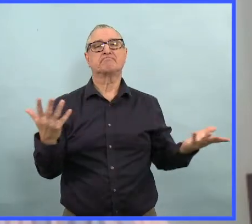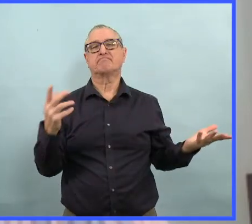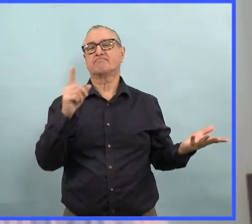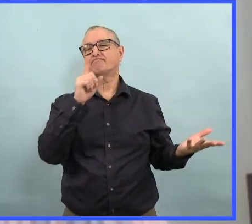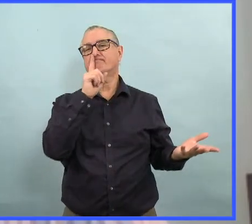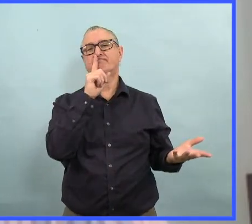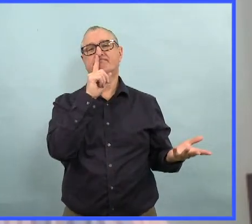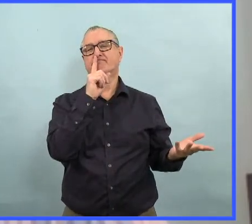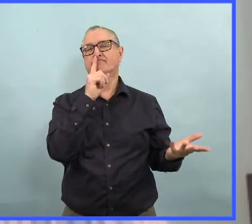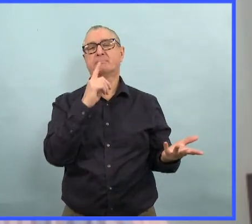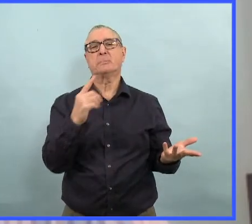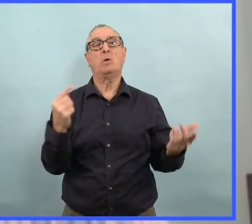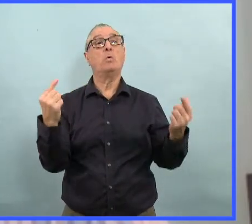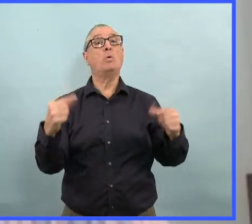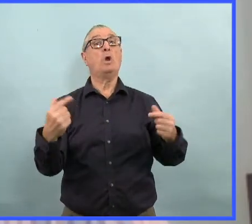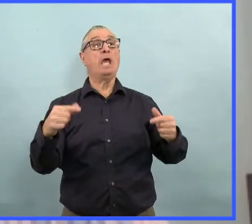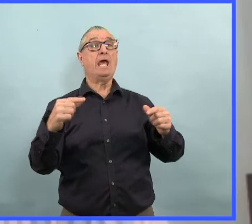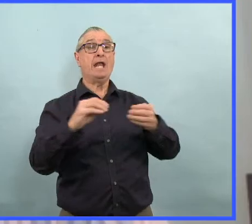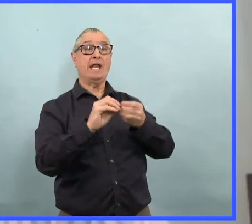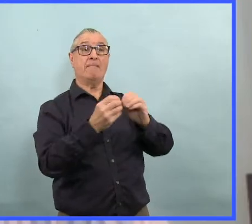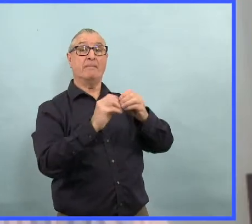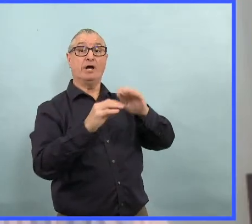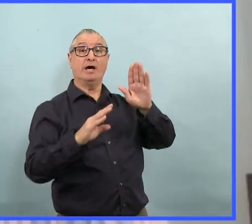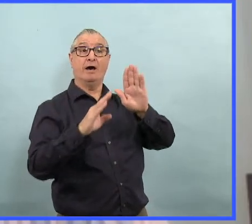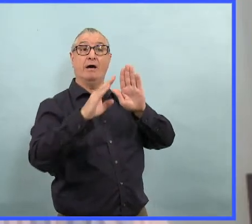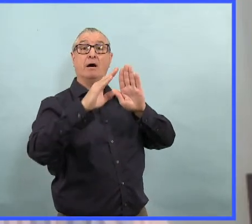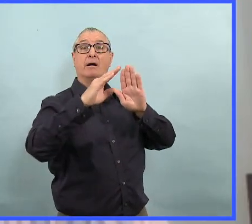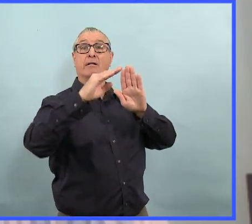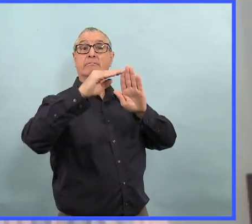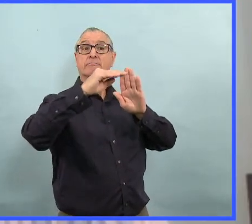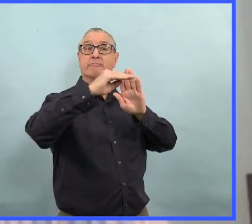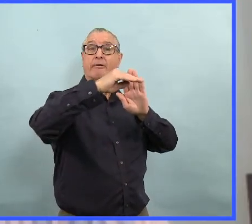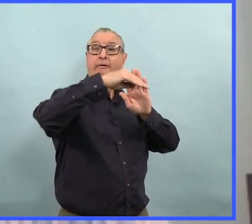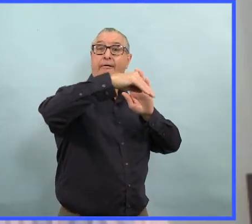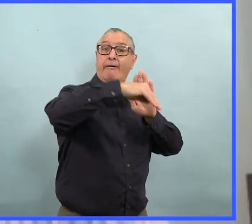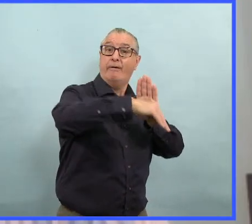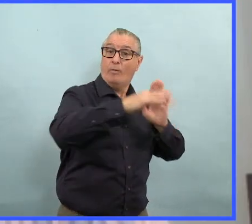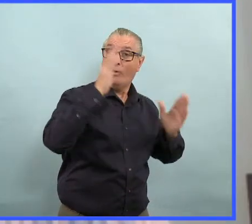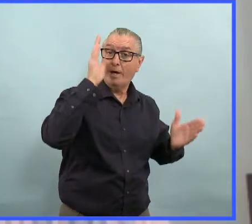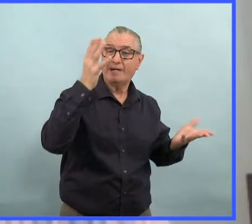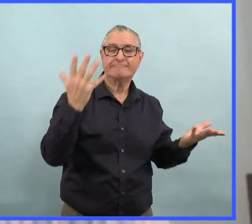don't have a definitive answer on that it's something that we're actively monitoring